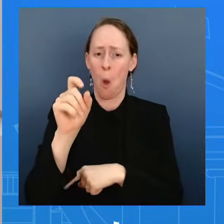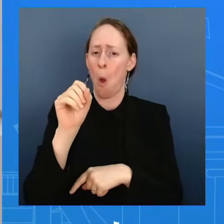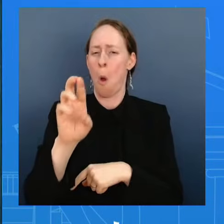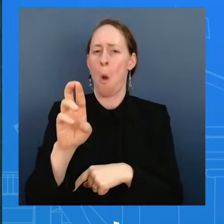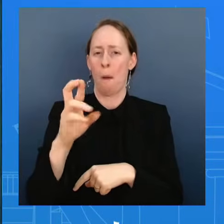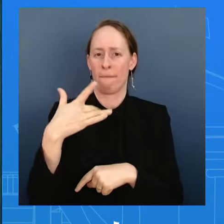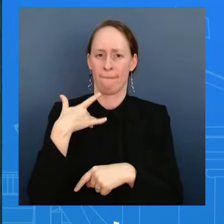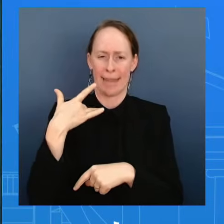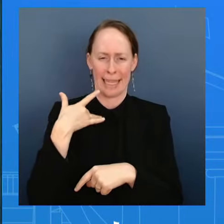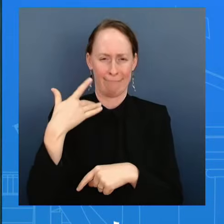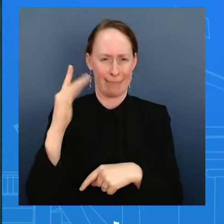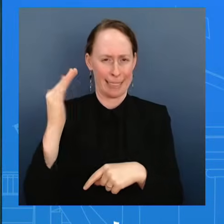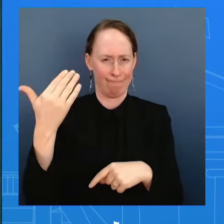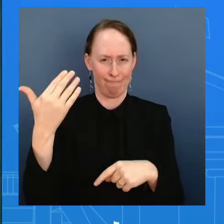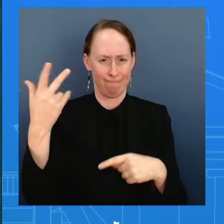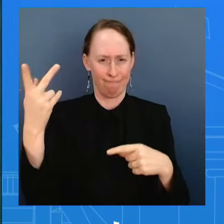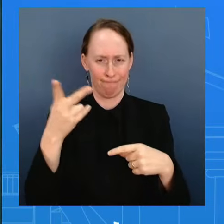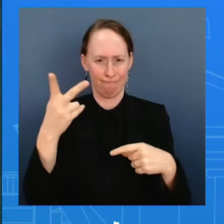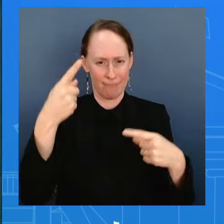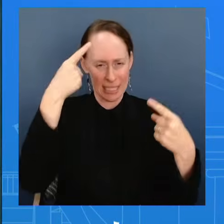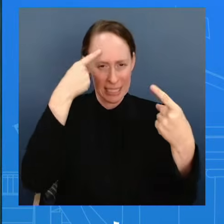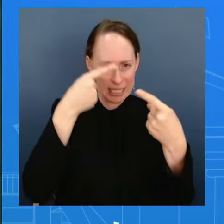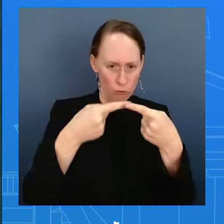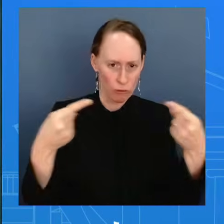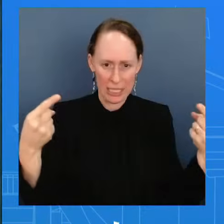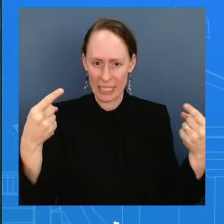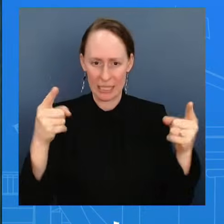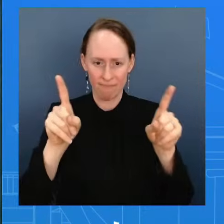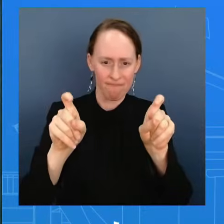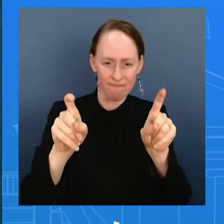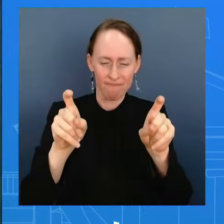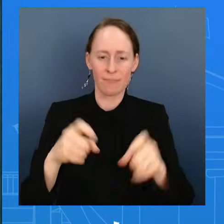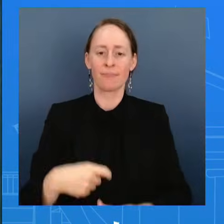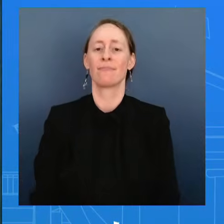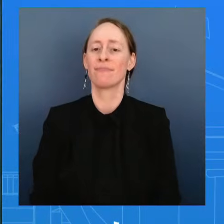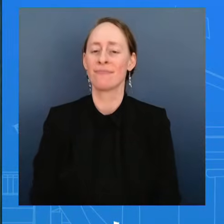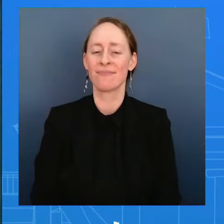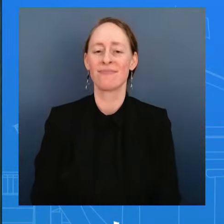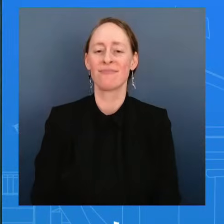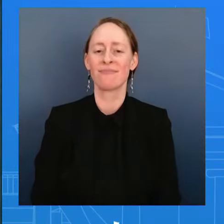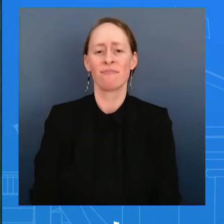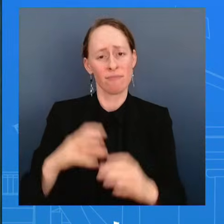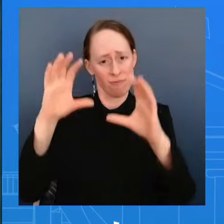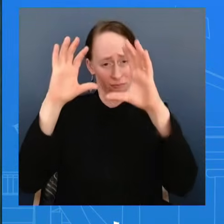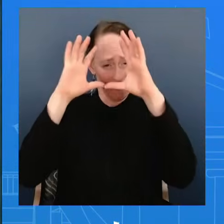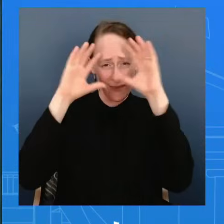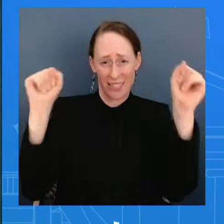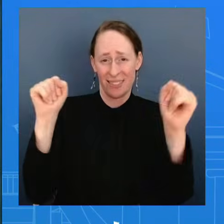The will of the people must be respected. At least 12 million Vene- -- Venezuelans courageously went to the polls